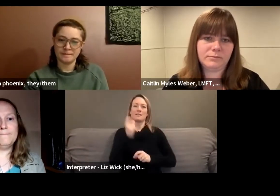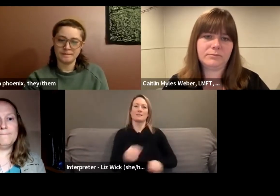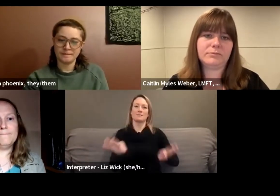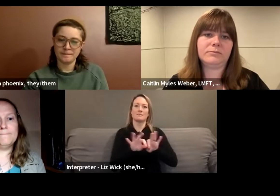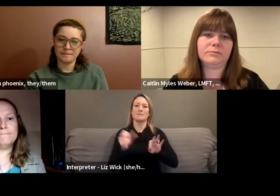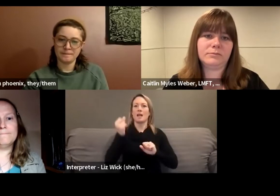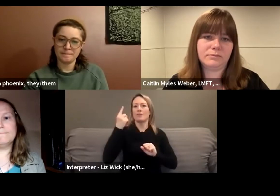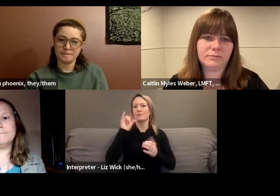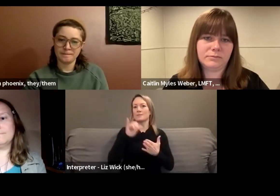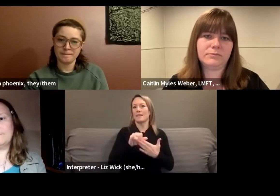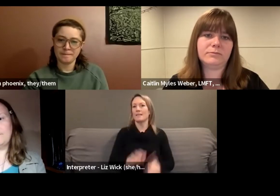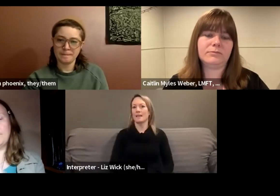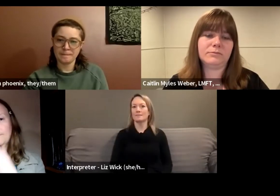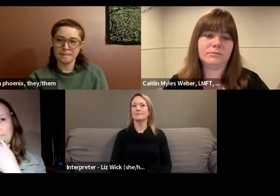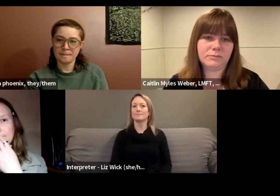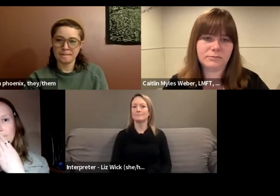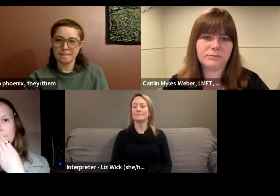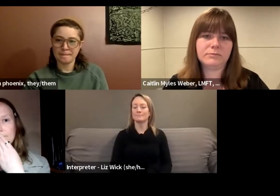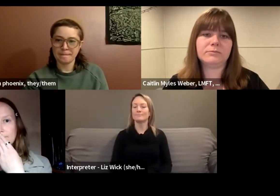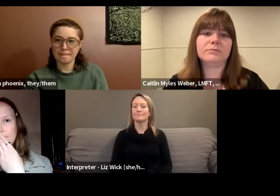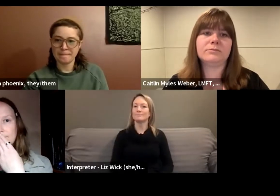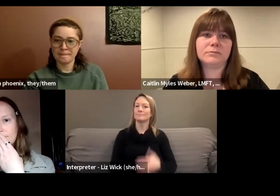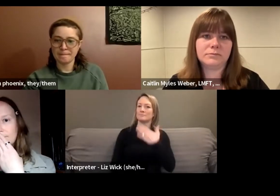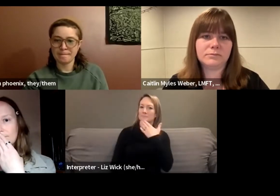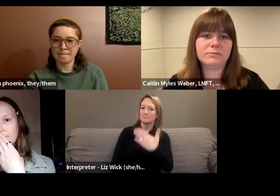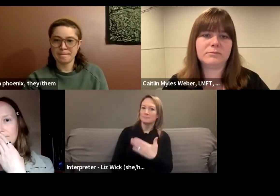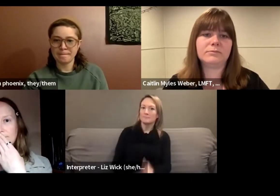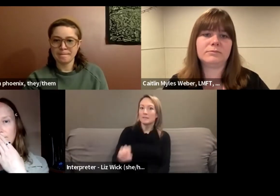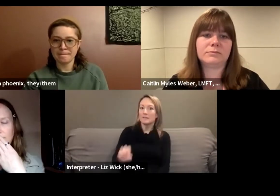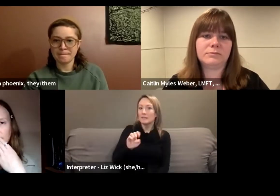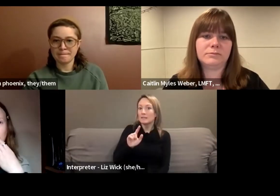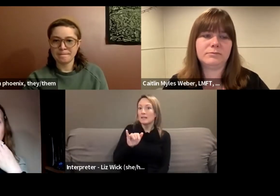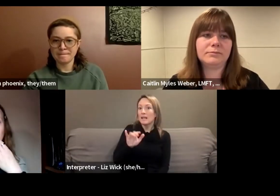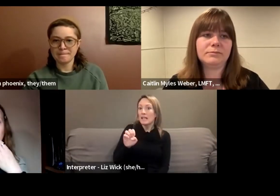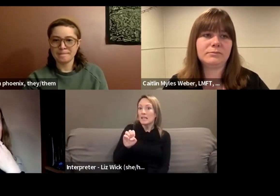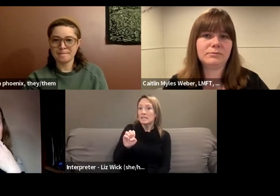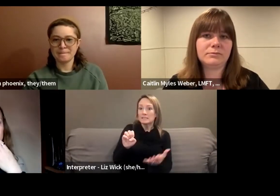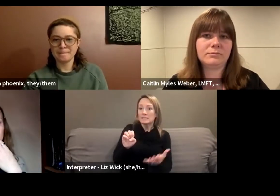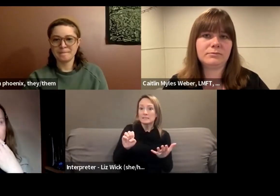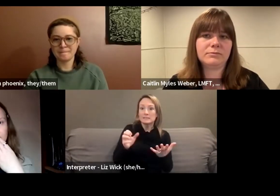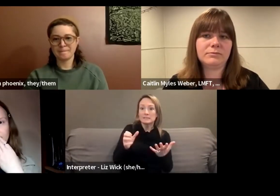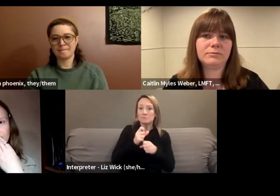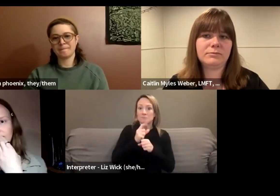Thank you. Ellice, I wanna make sure that you can step in if you'd like to.